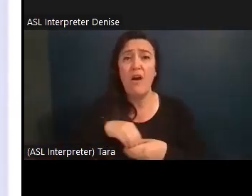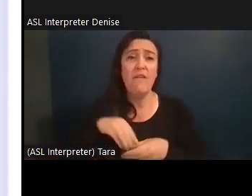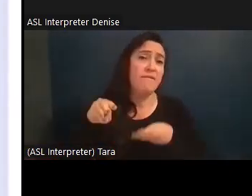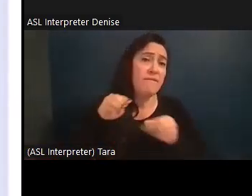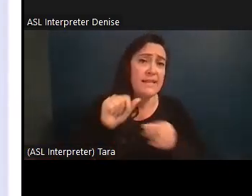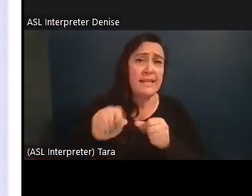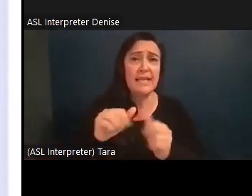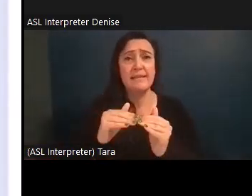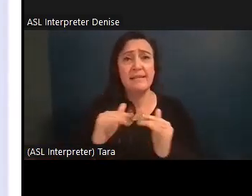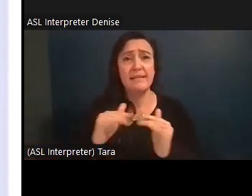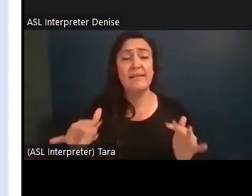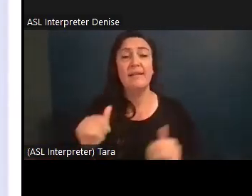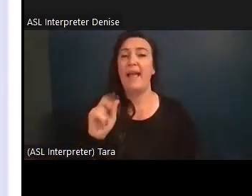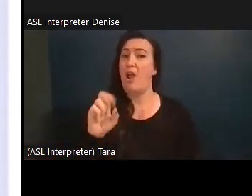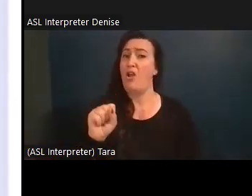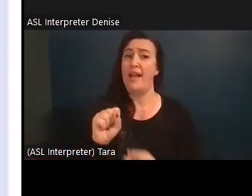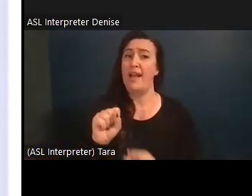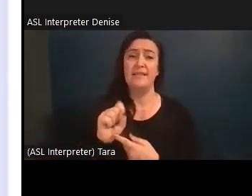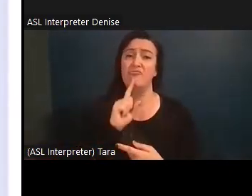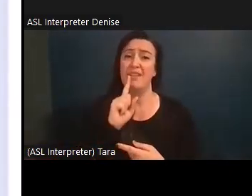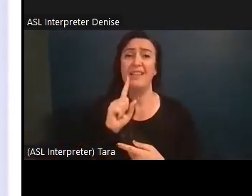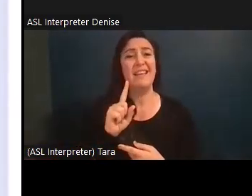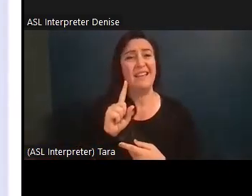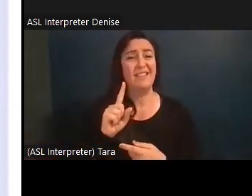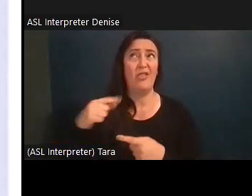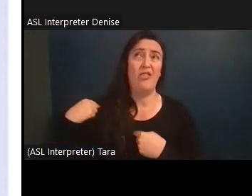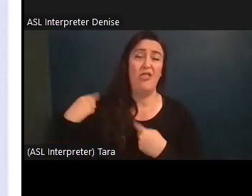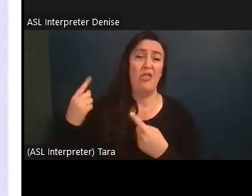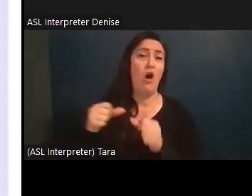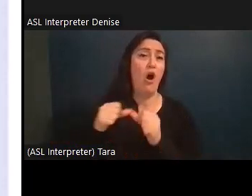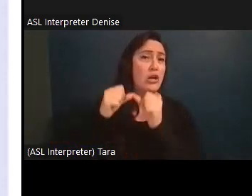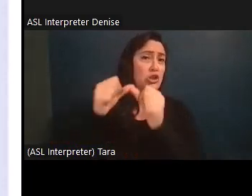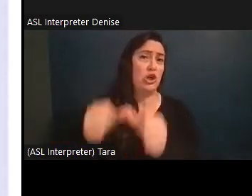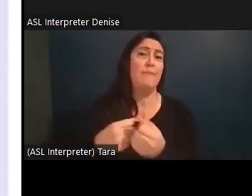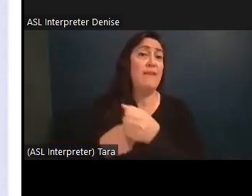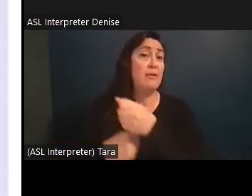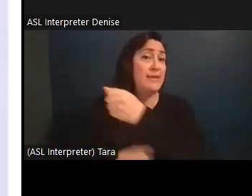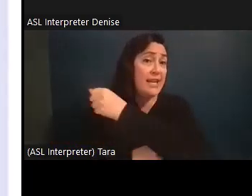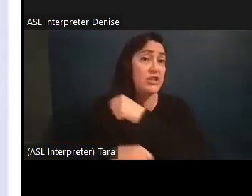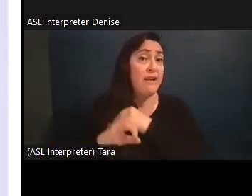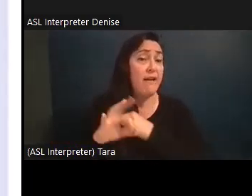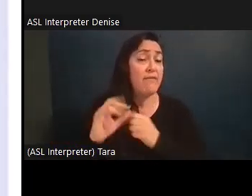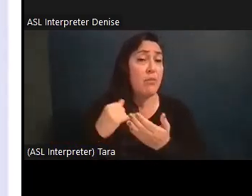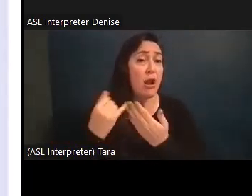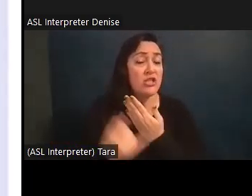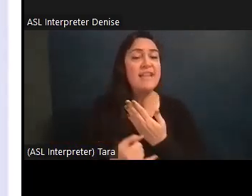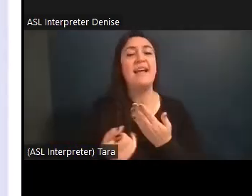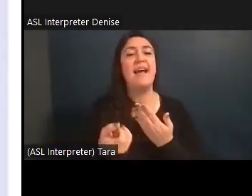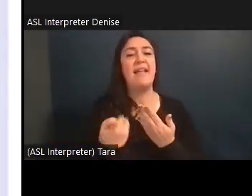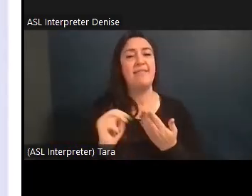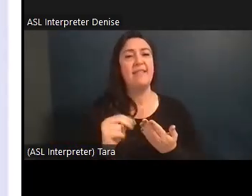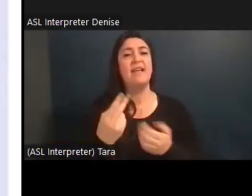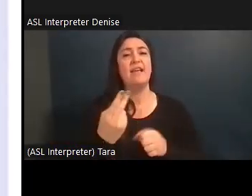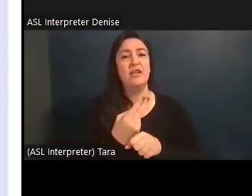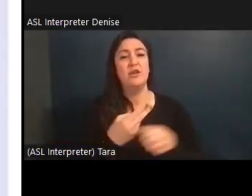really kind of the long term foundation of the project. And then they used funding from NIFA, from the Colorado